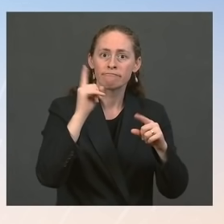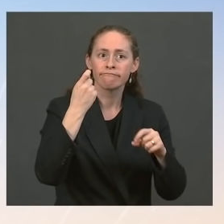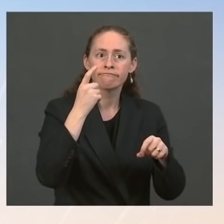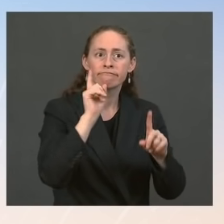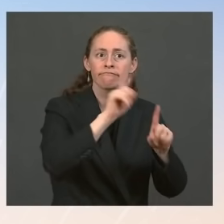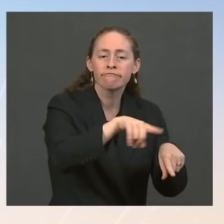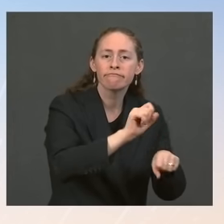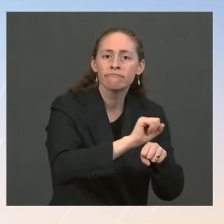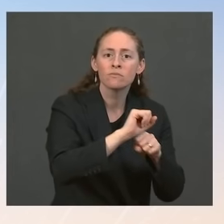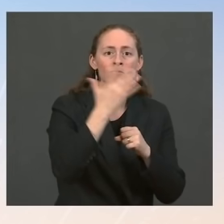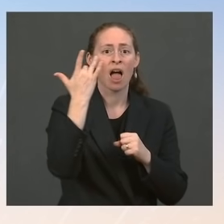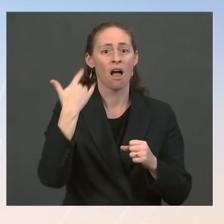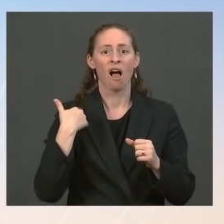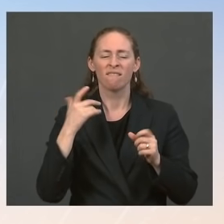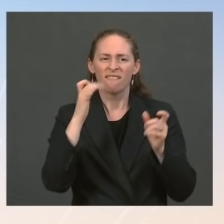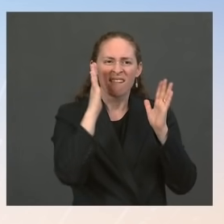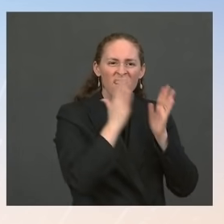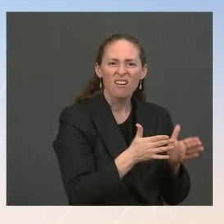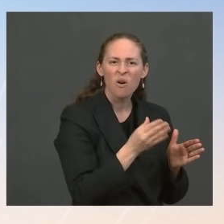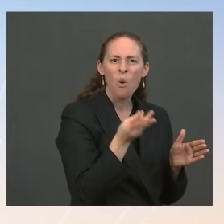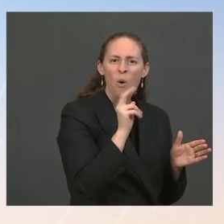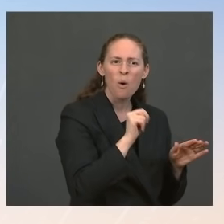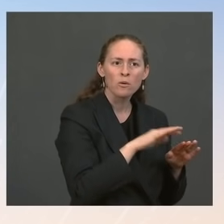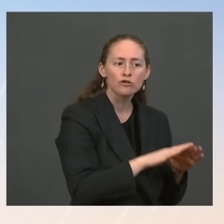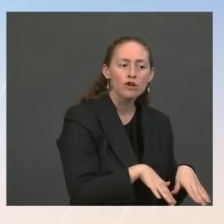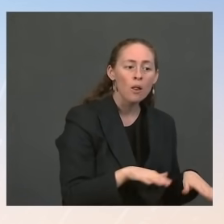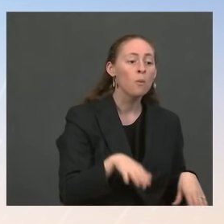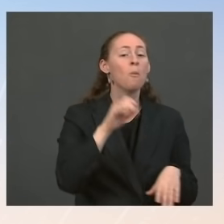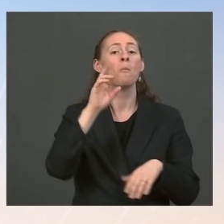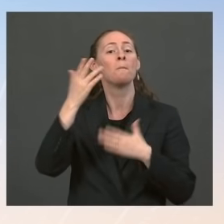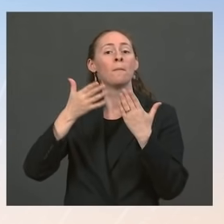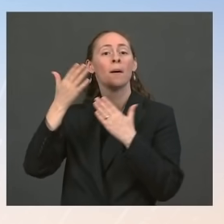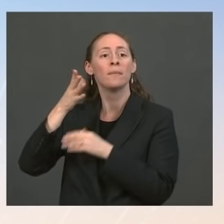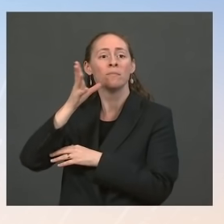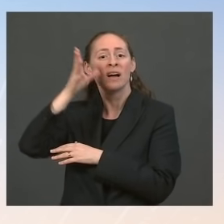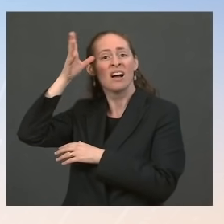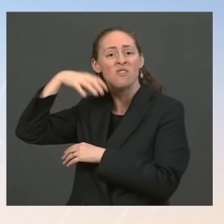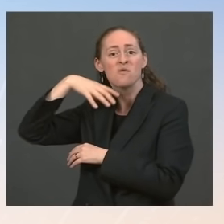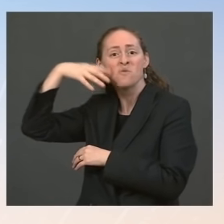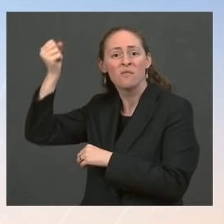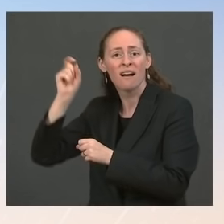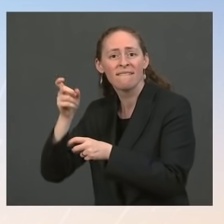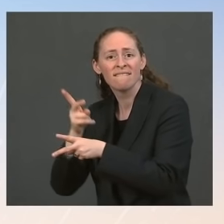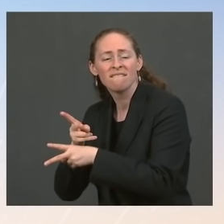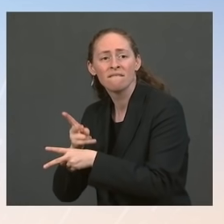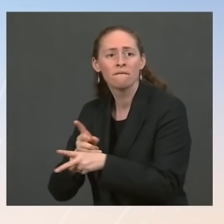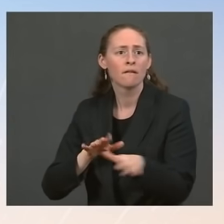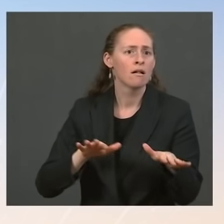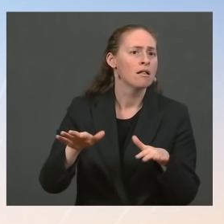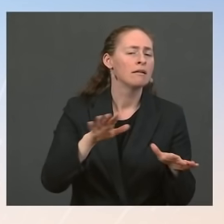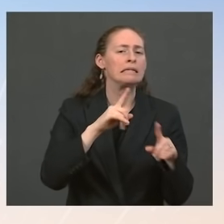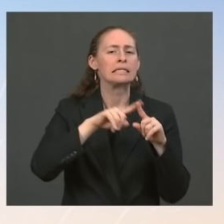maybe it's elder care that they are affording and paying for. And there are a range of impacts that all of these components